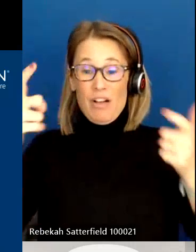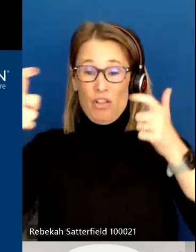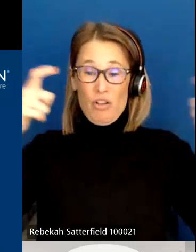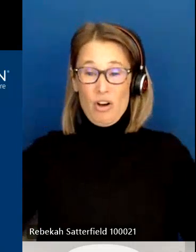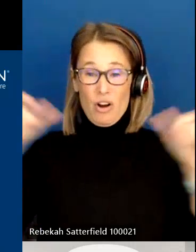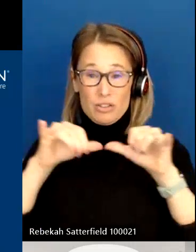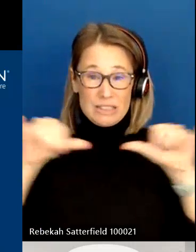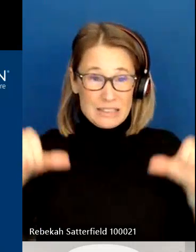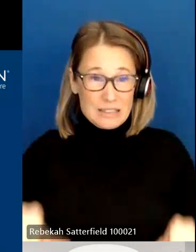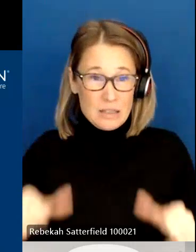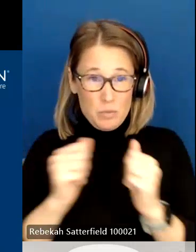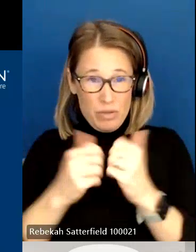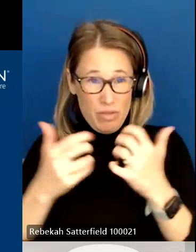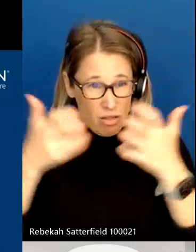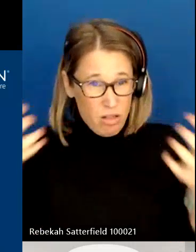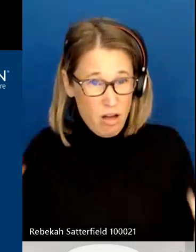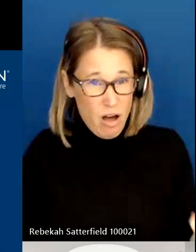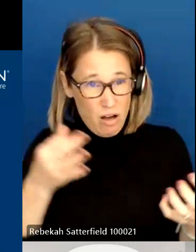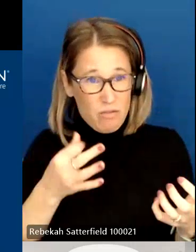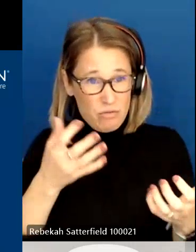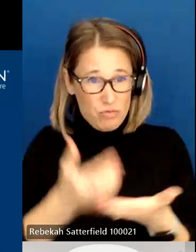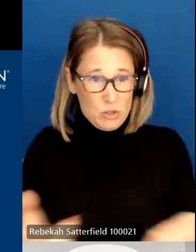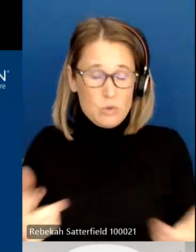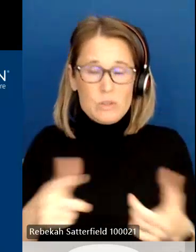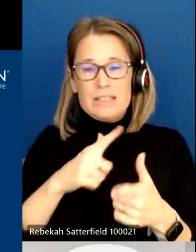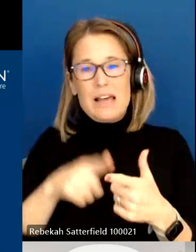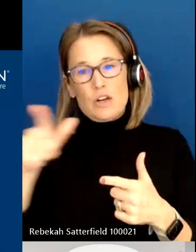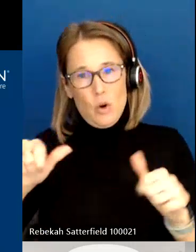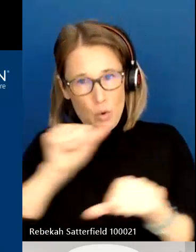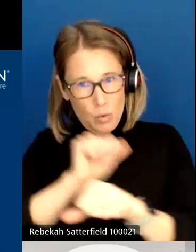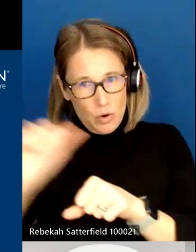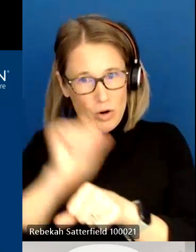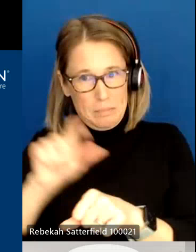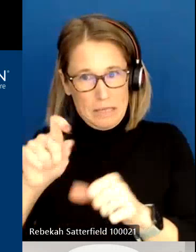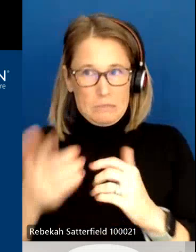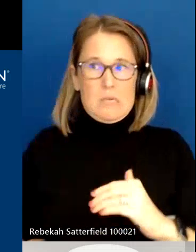then your efforts will look greater especially if you're employing more more Tools in in different